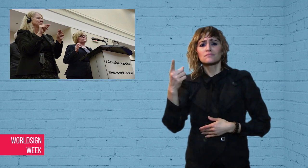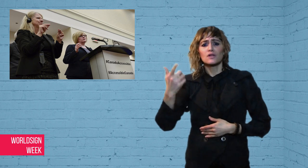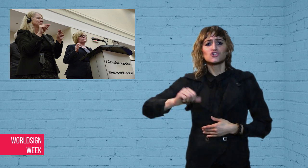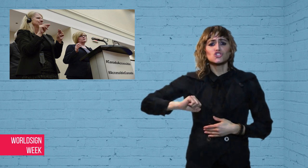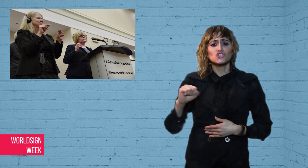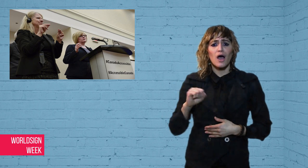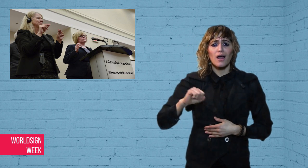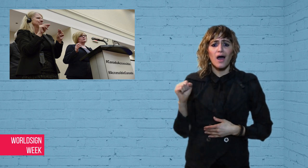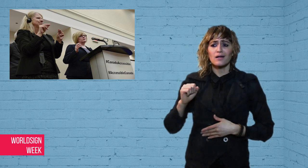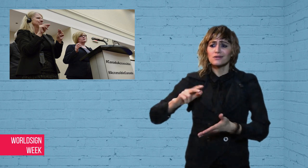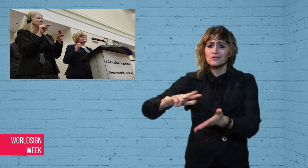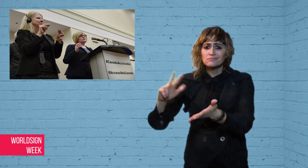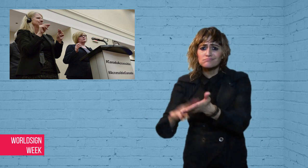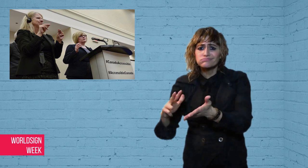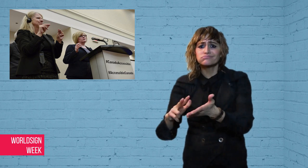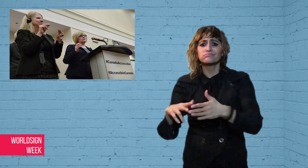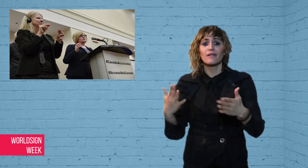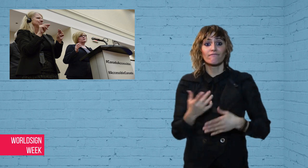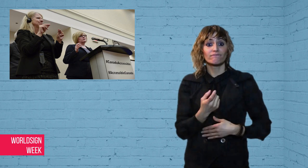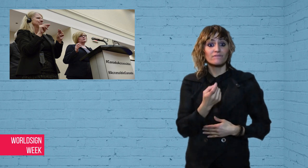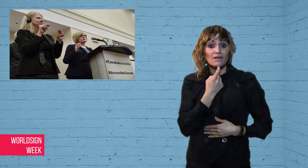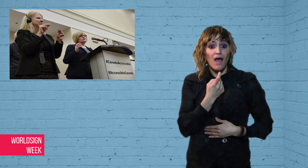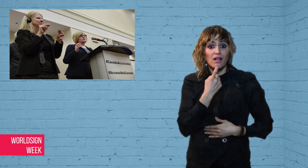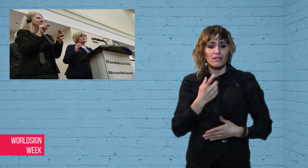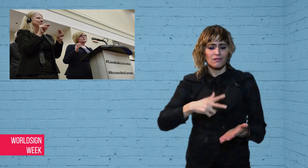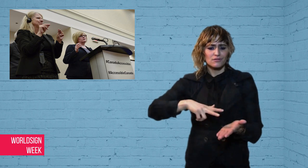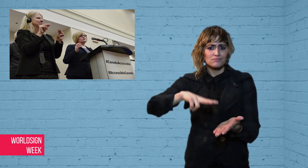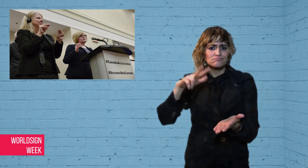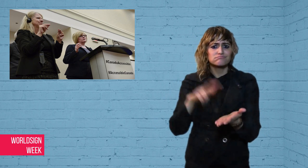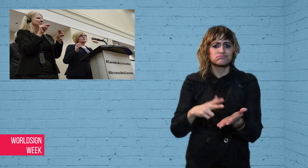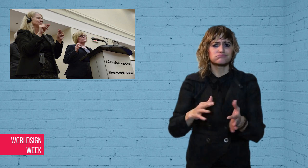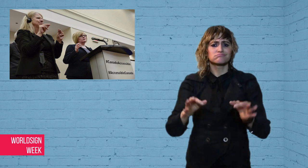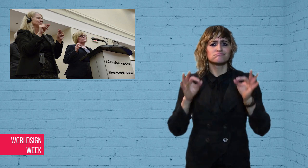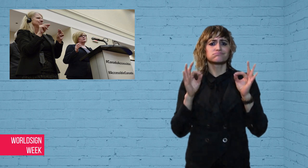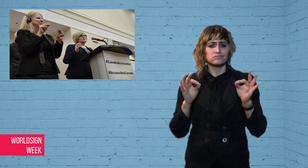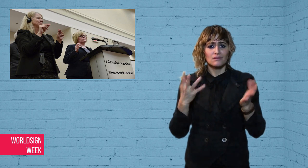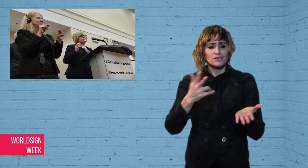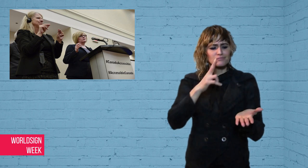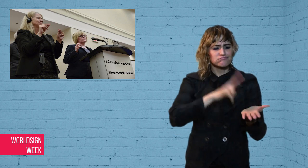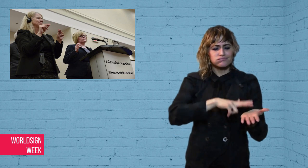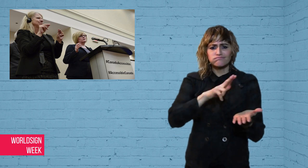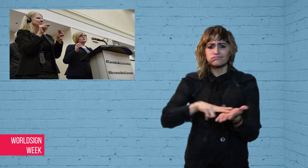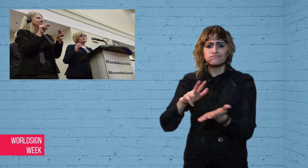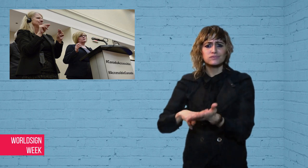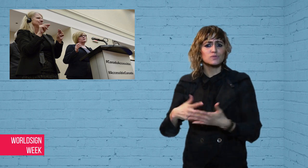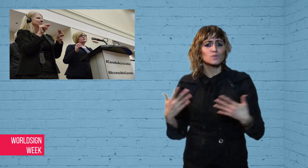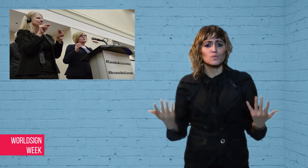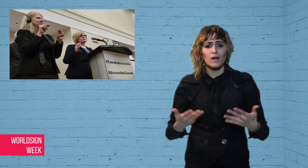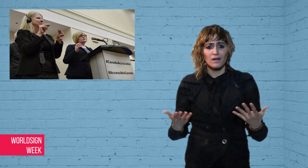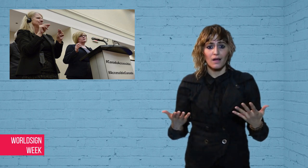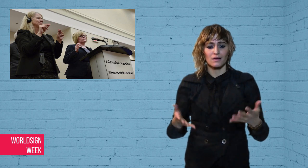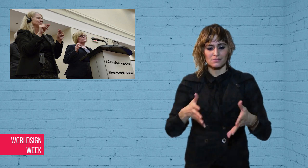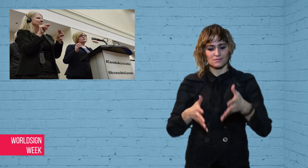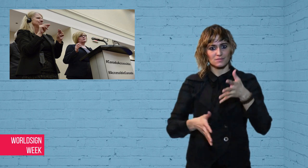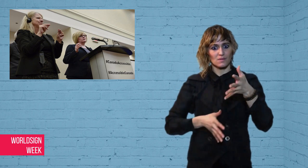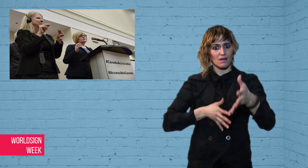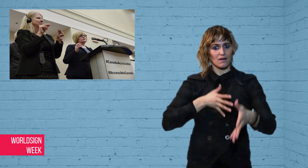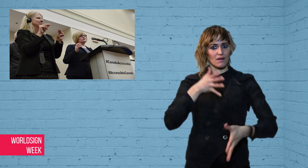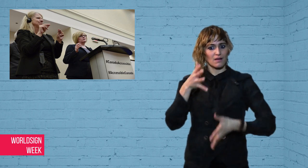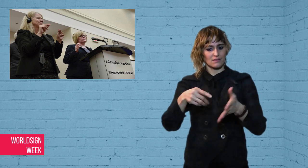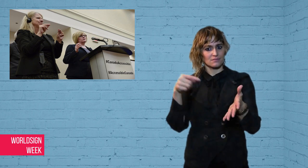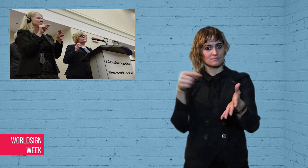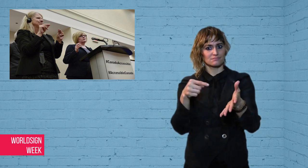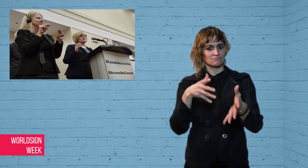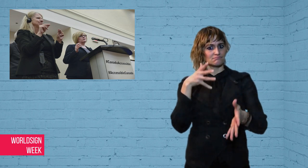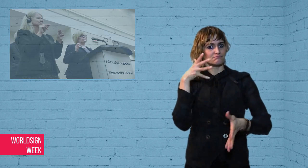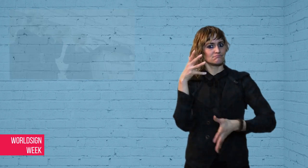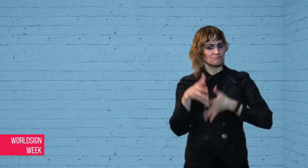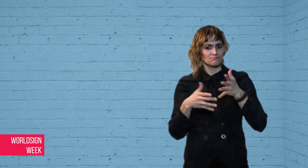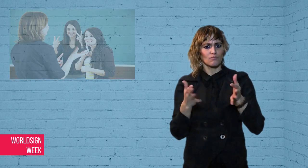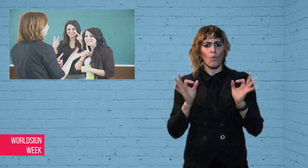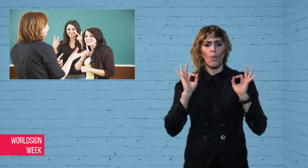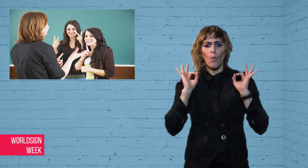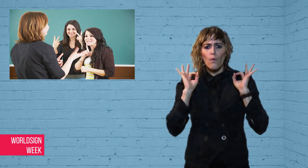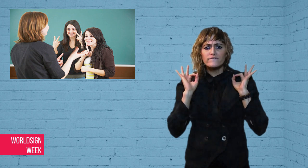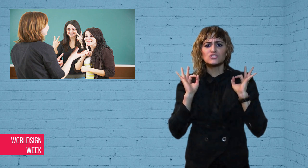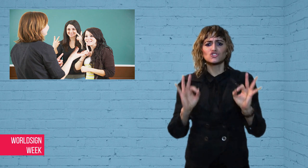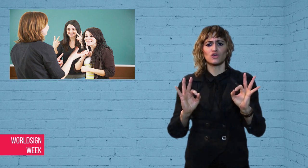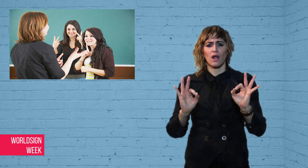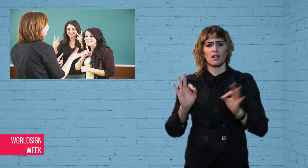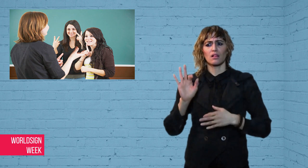We’ve seen that Ireland, Scotland and Finland